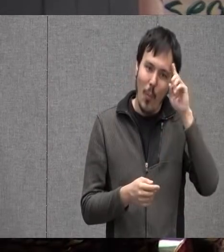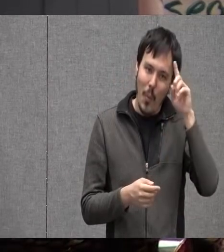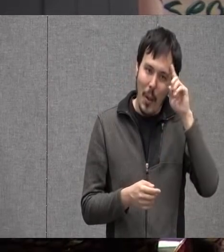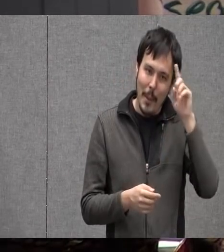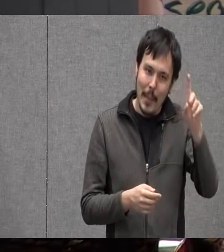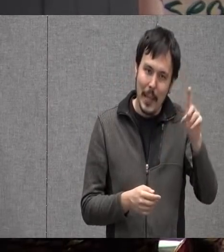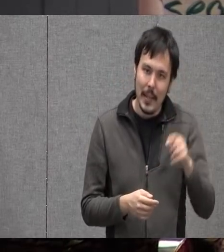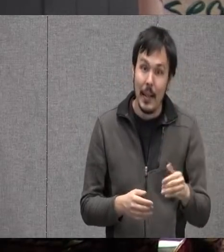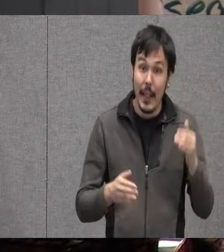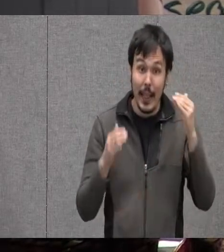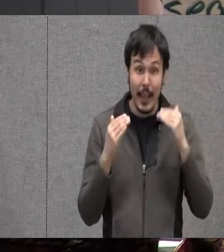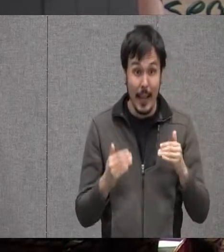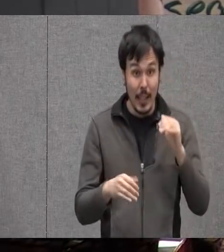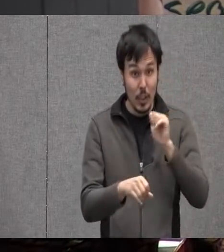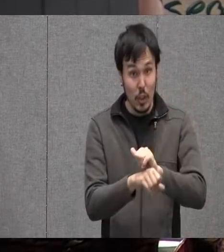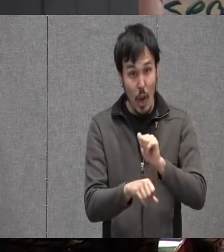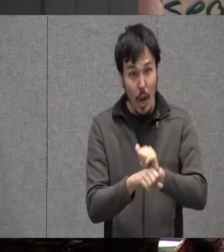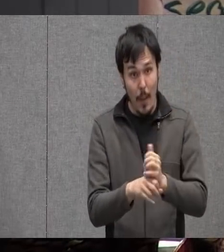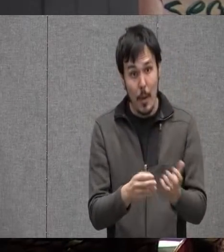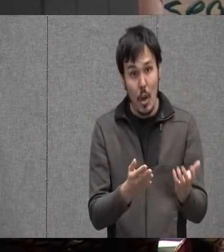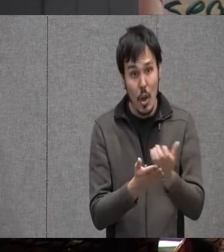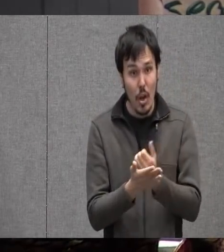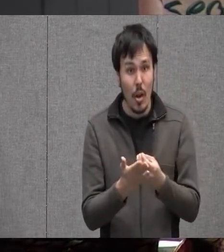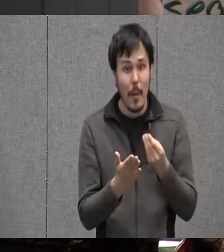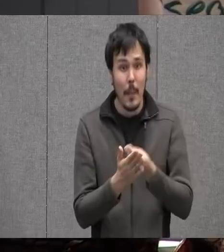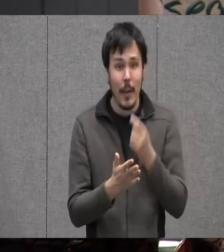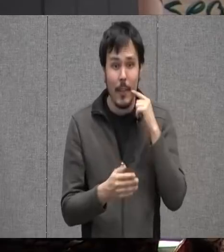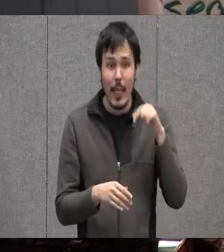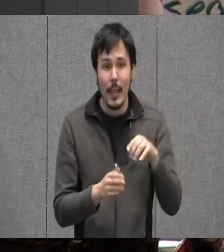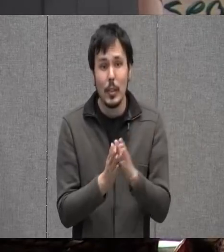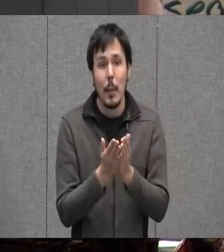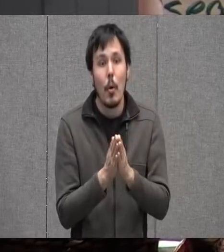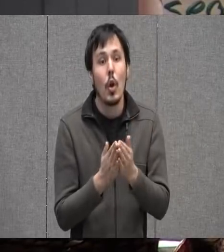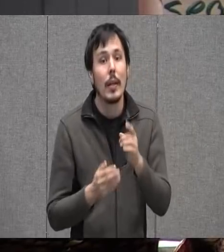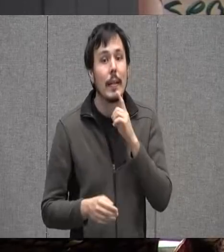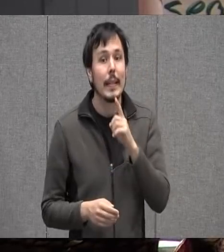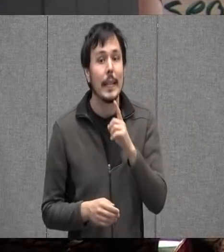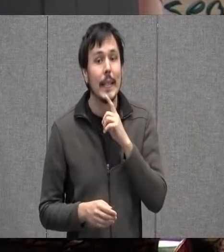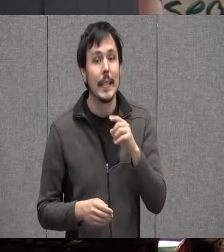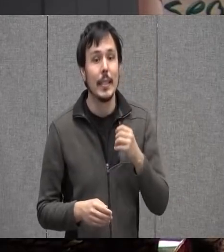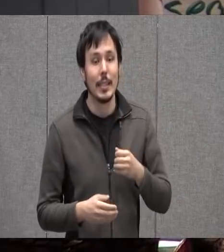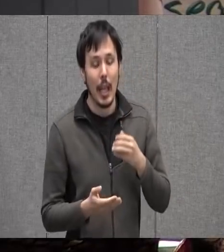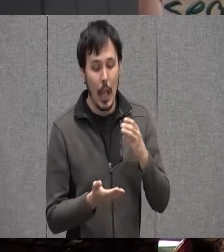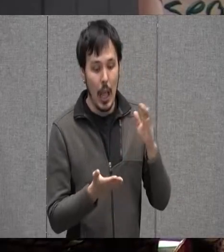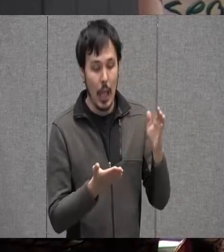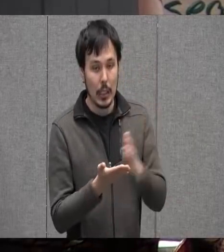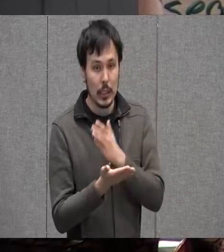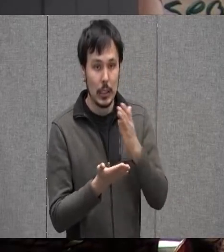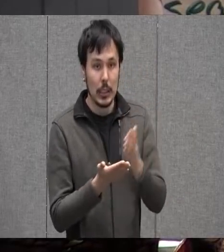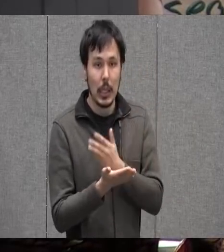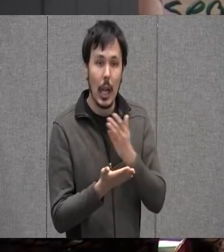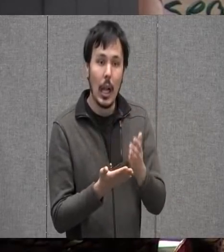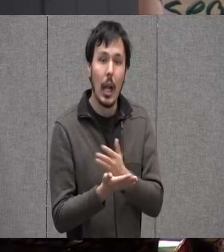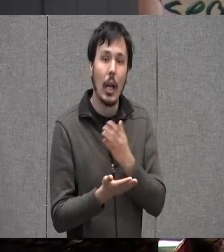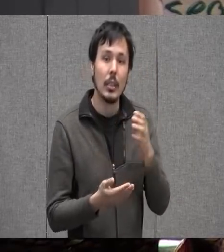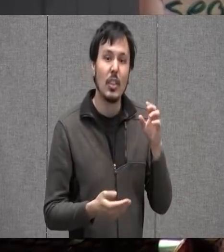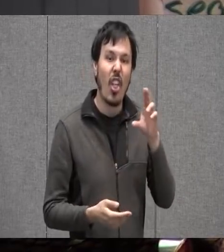The next job that could earn you money in this book is dust the duck, earn a nickel.